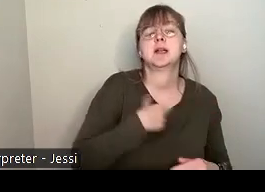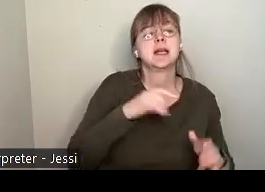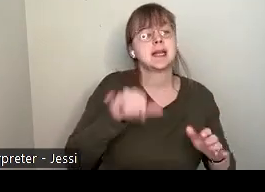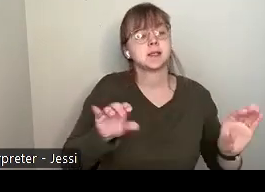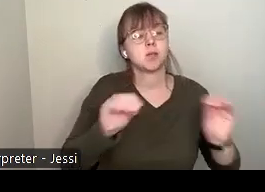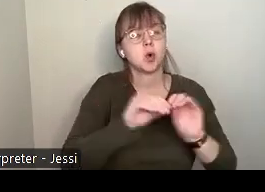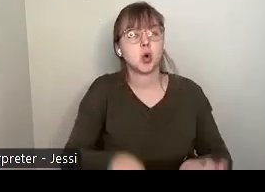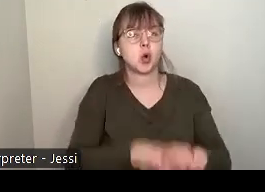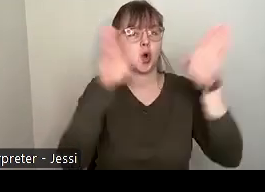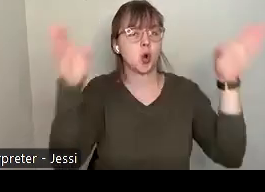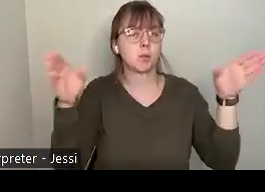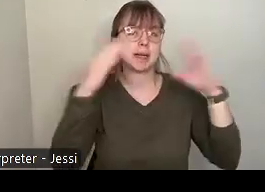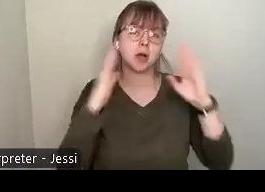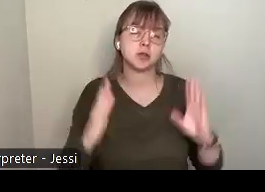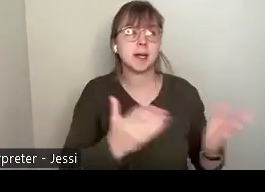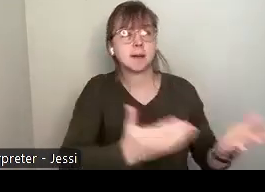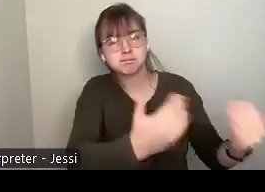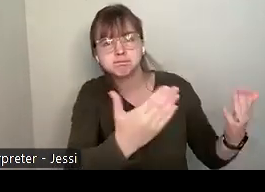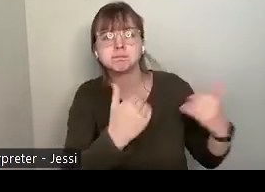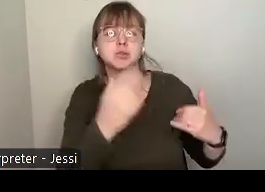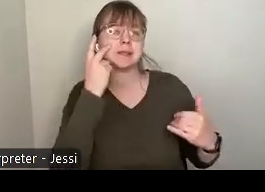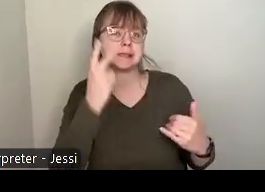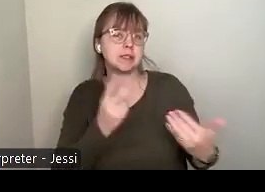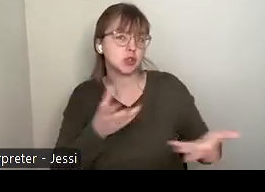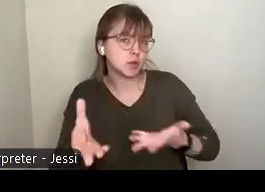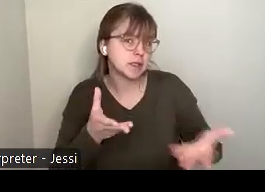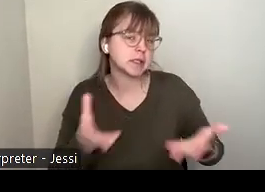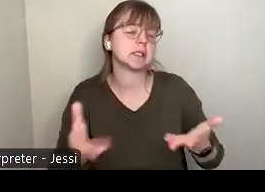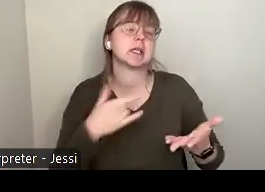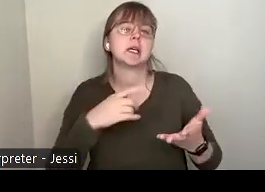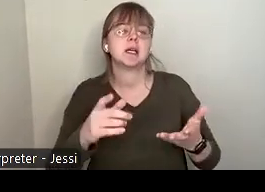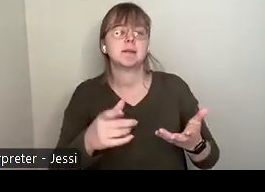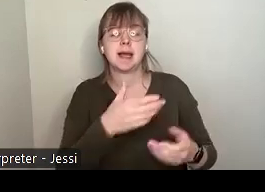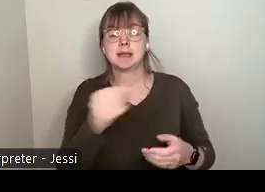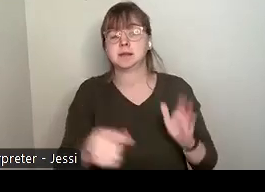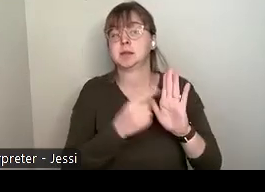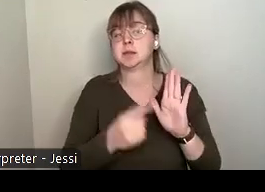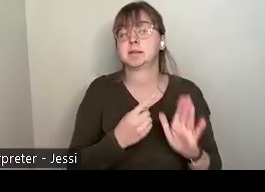in open houses to share our services um to being available around pickup time